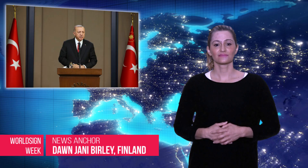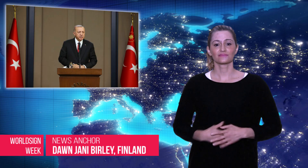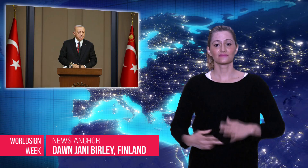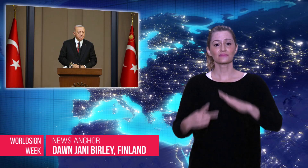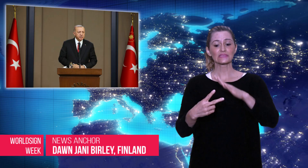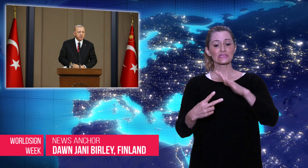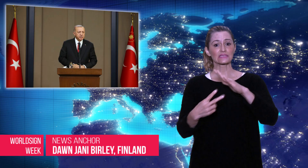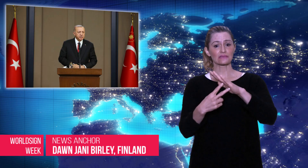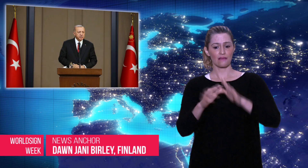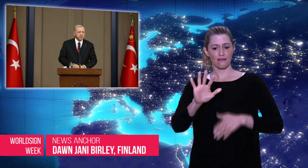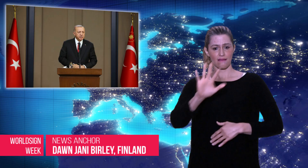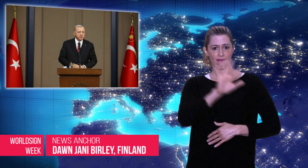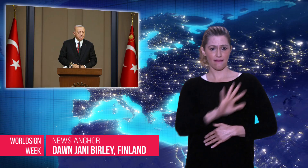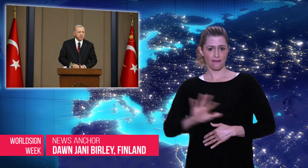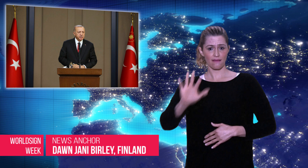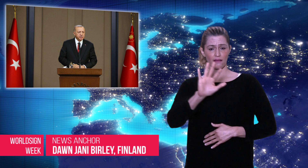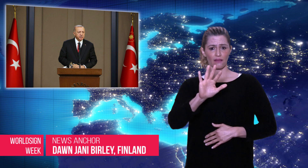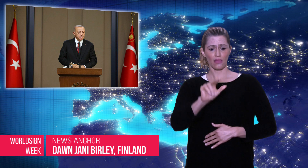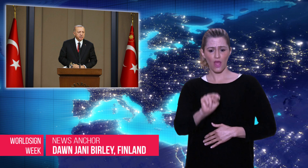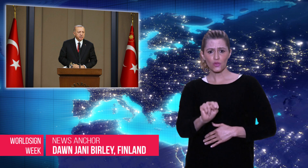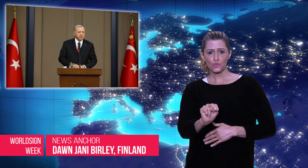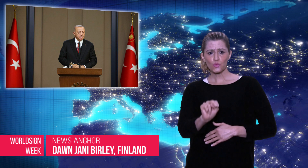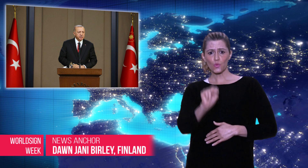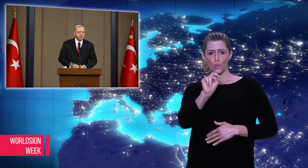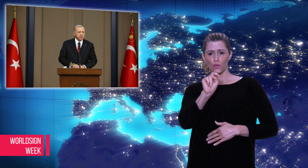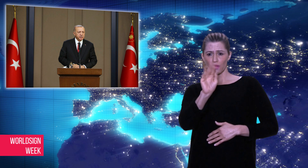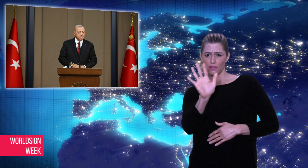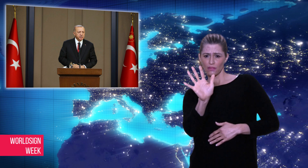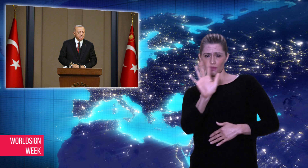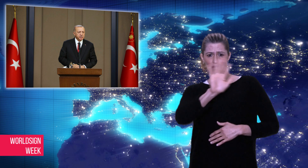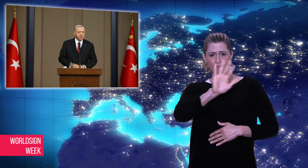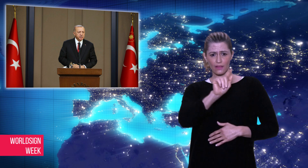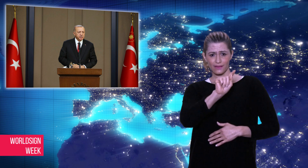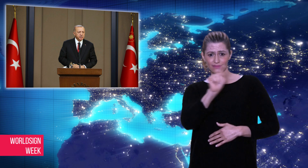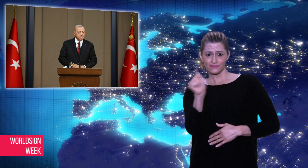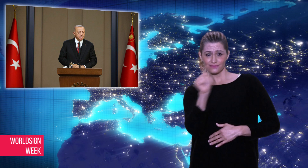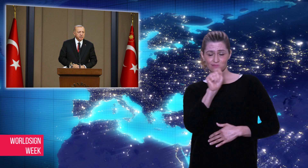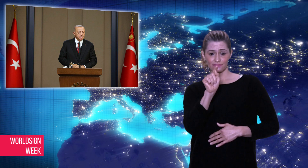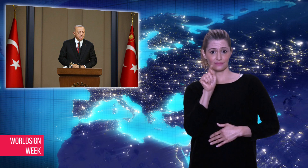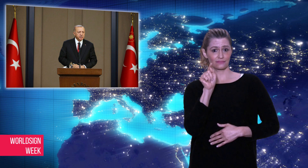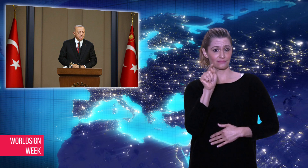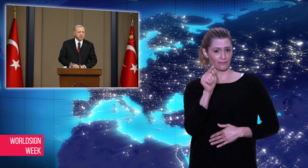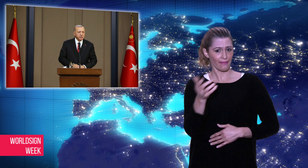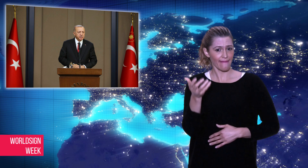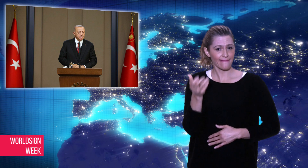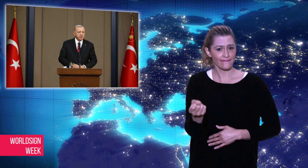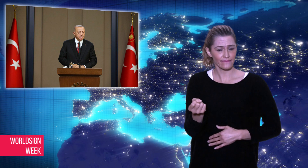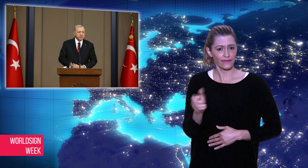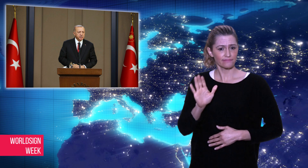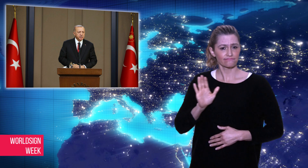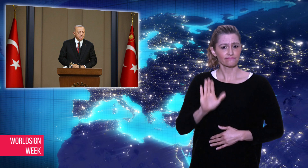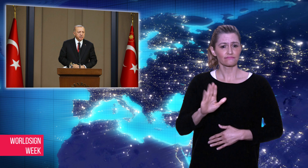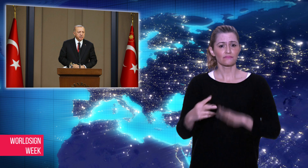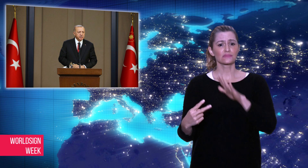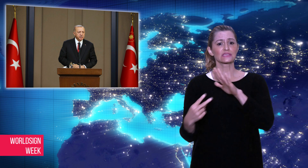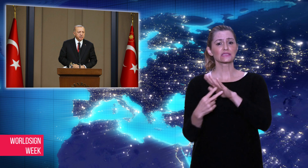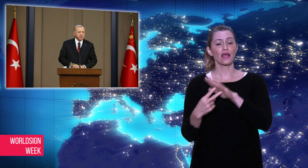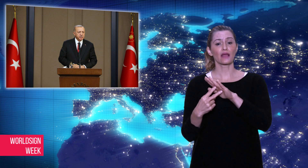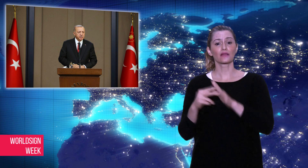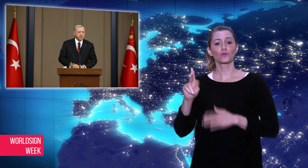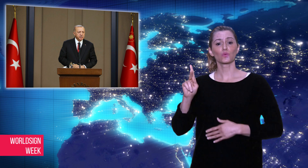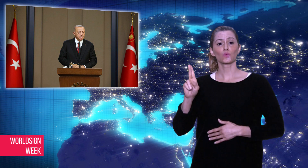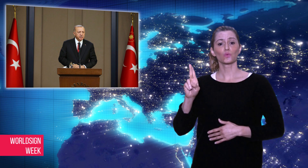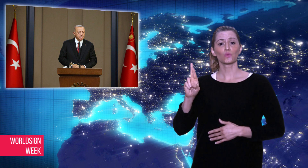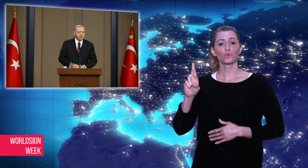[Dawn]: Turkey has launched a military attack